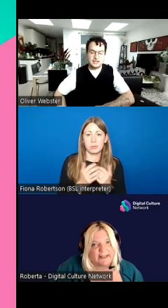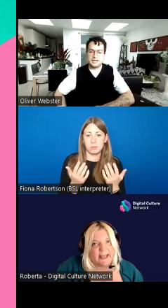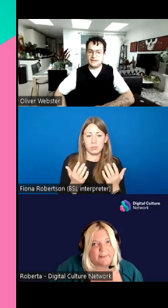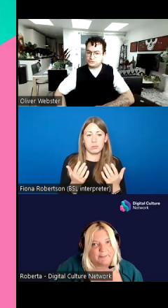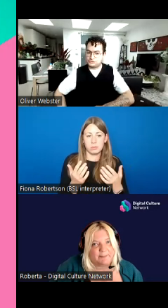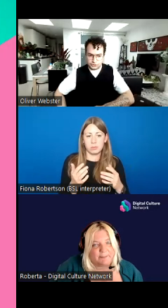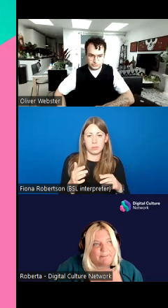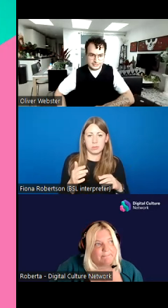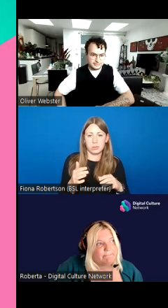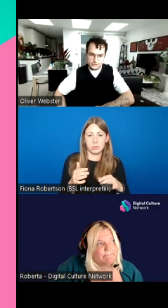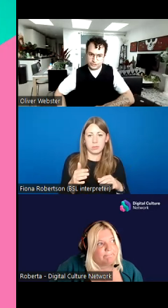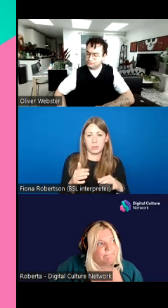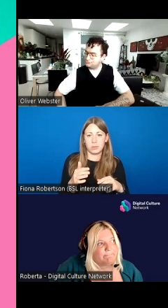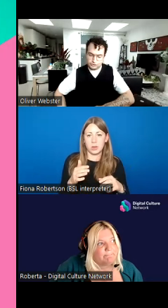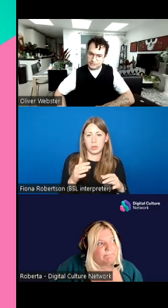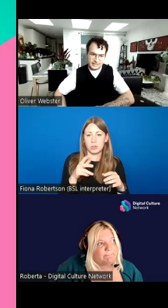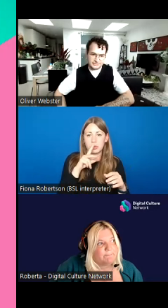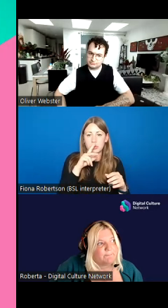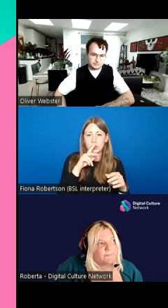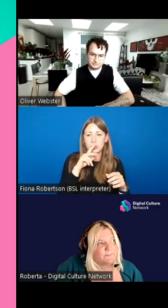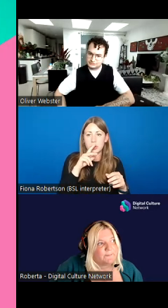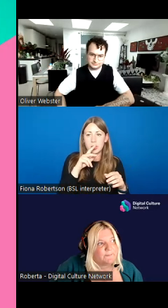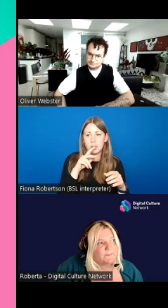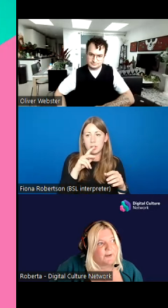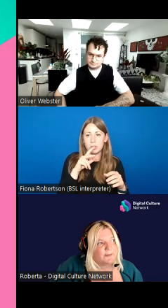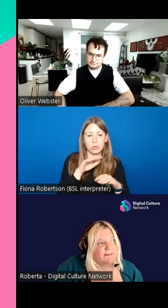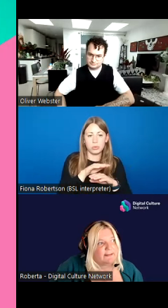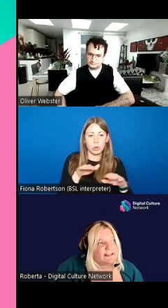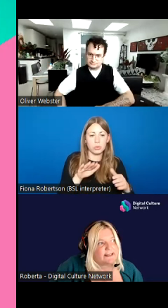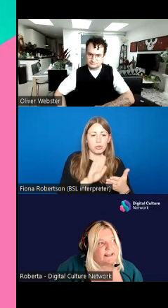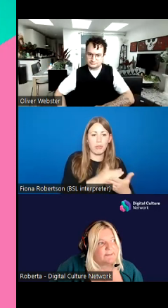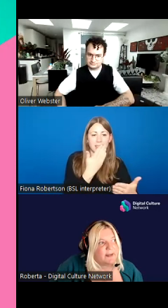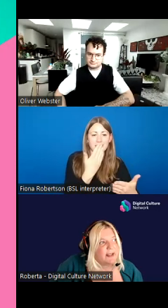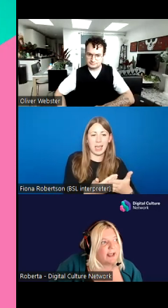If you're not translating the audio, don't translate the subtitles. Okay, fantastic.